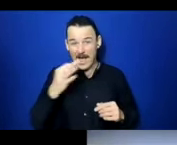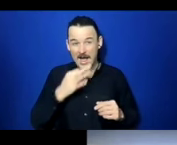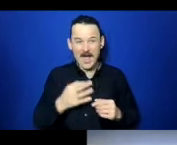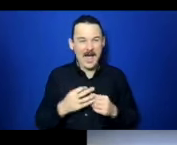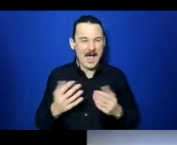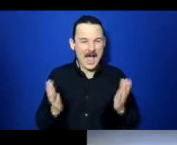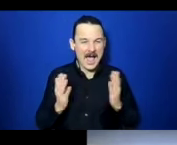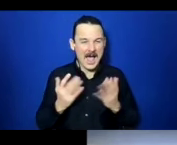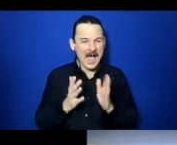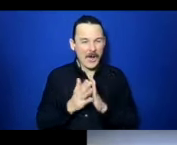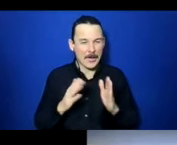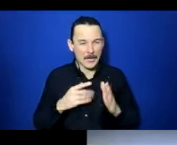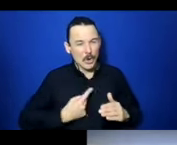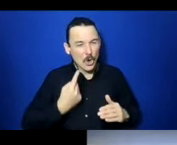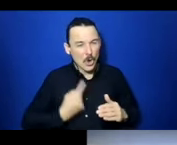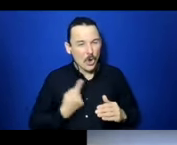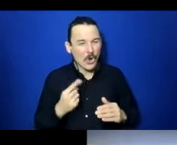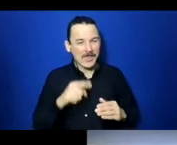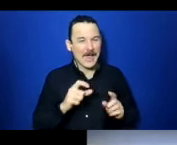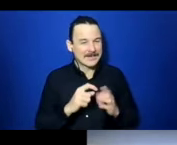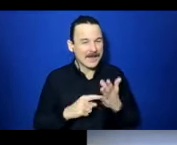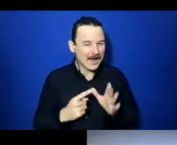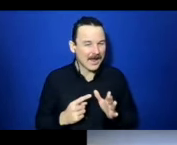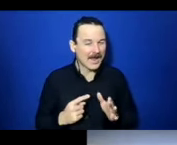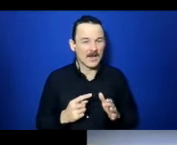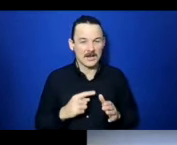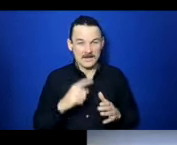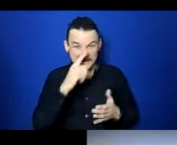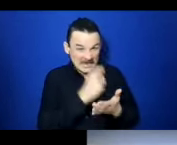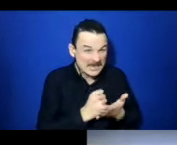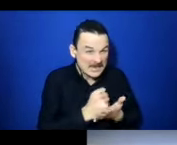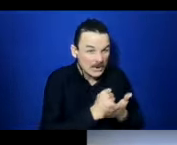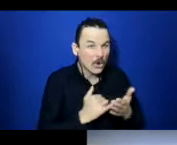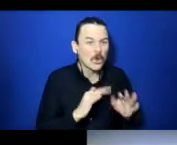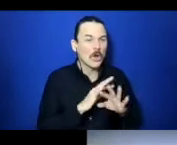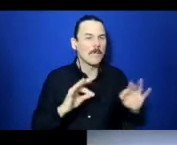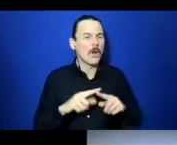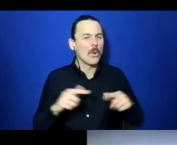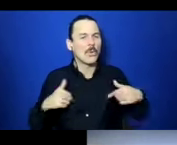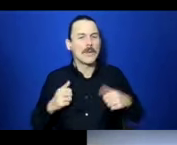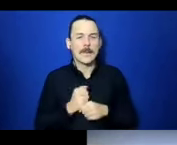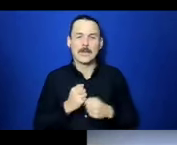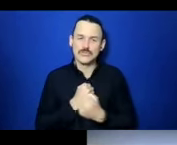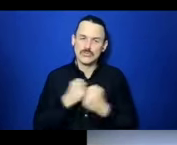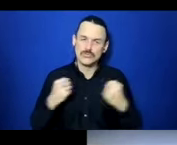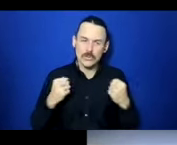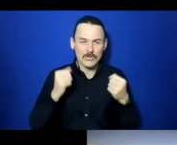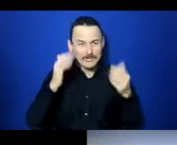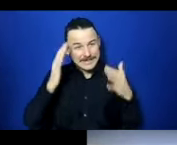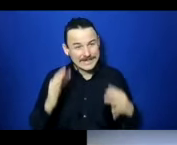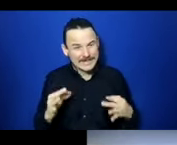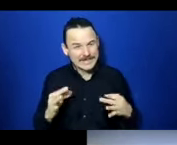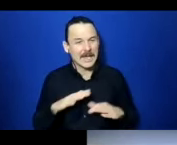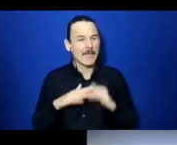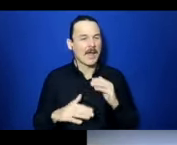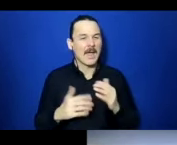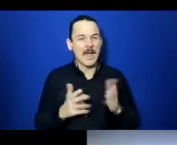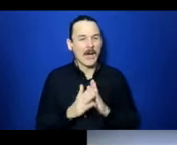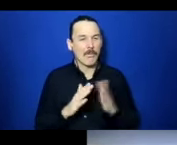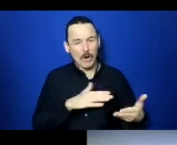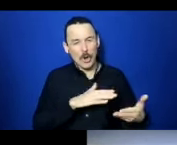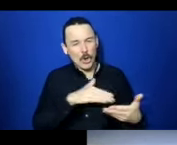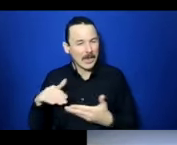data side we've made very strong decisions on data collection and how anonymised that can be.